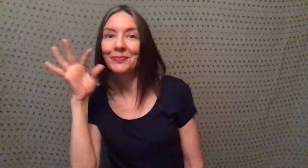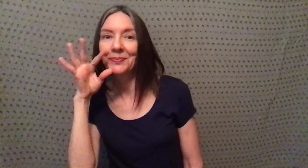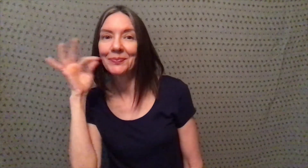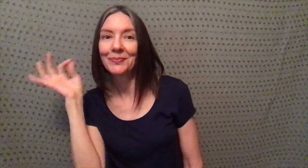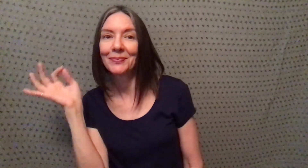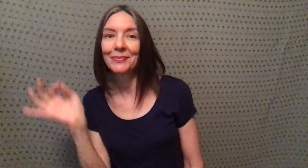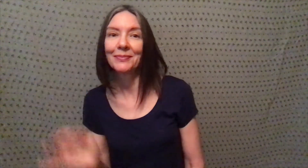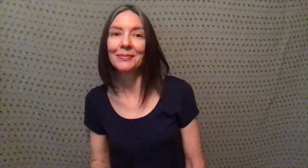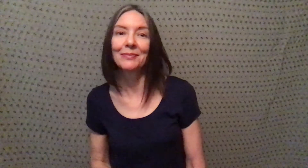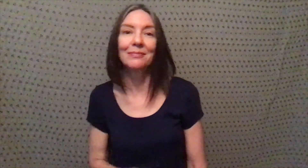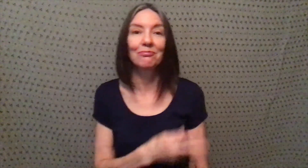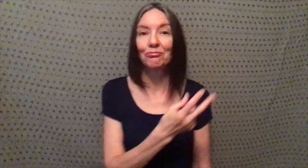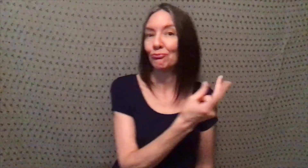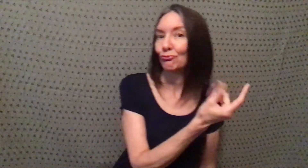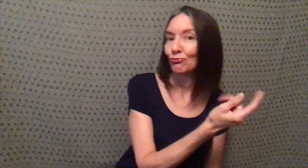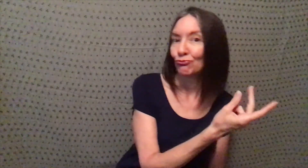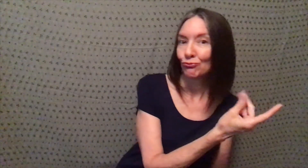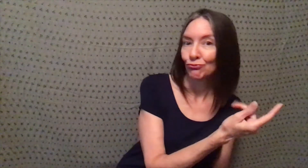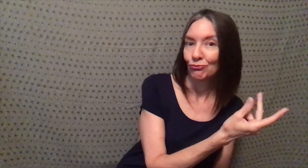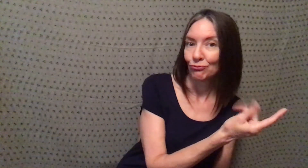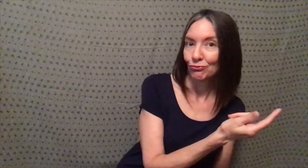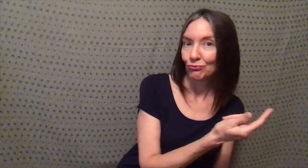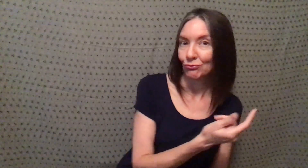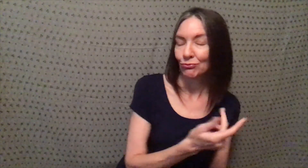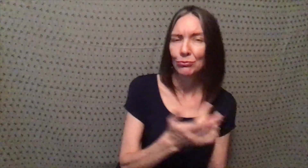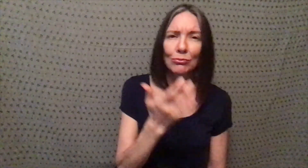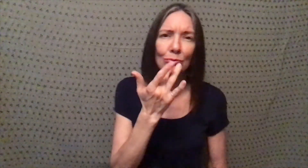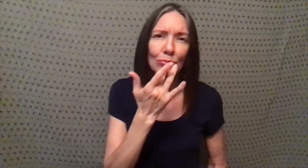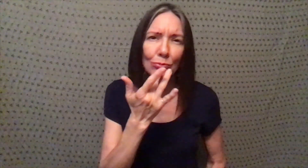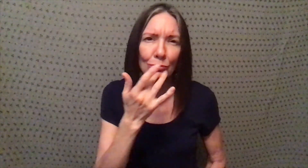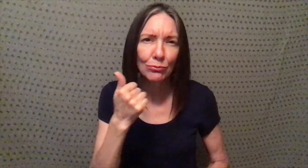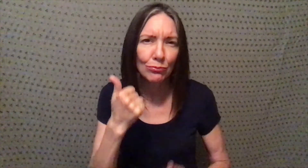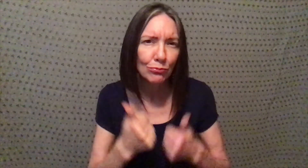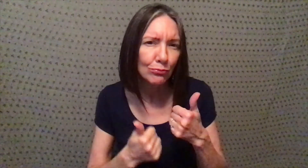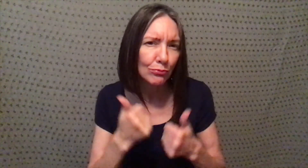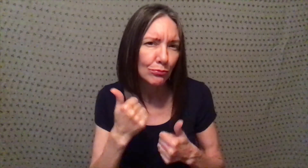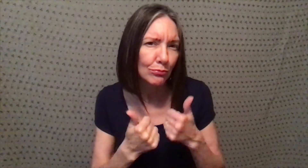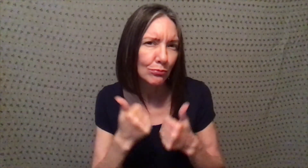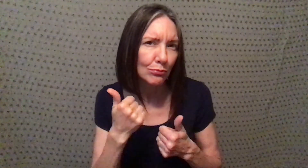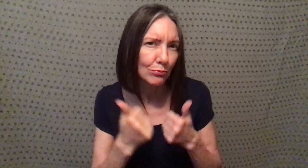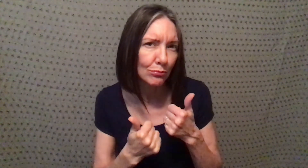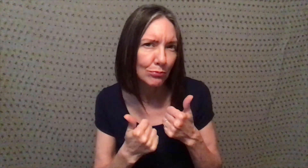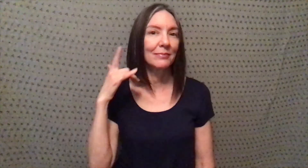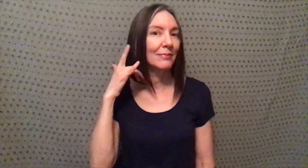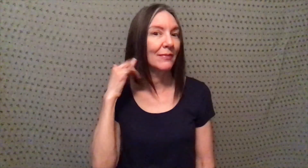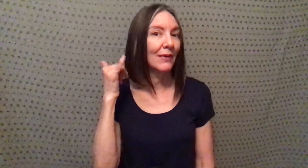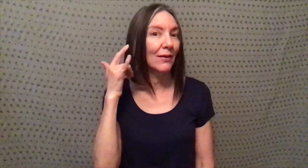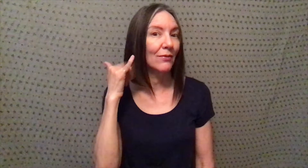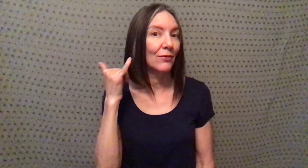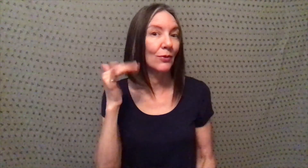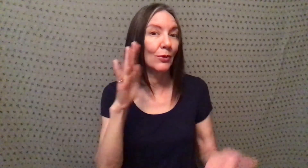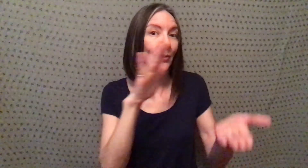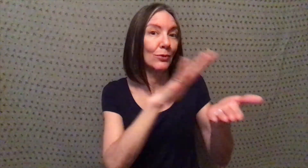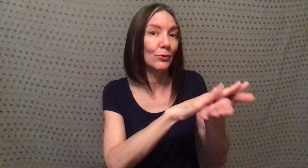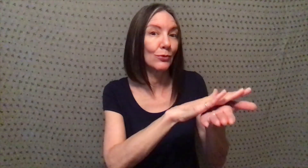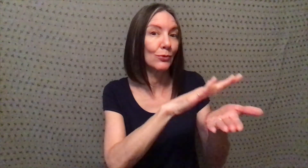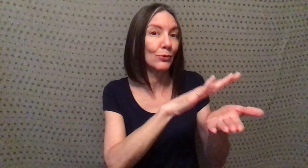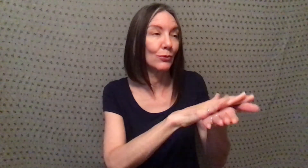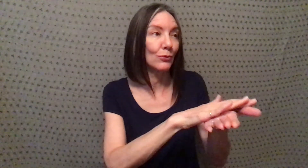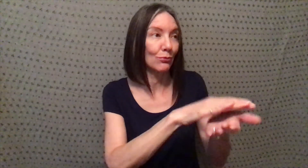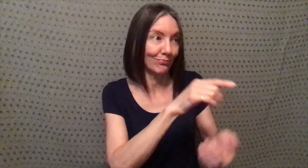cats, dogs, which do you prefer? California schools